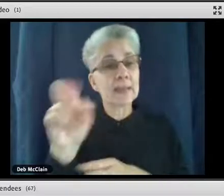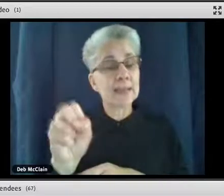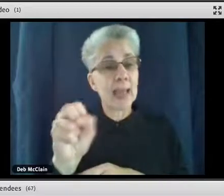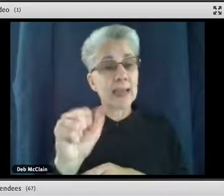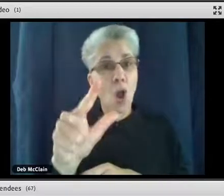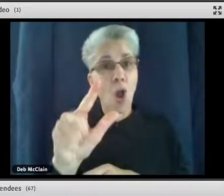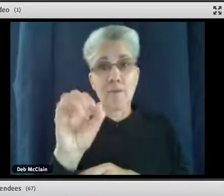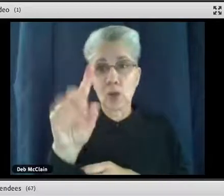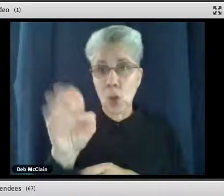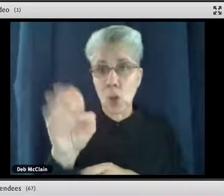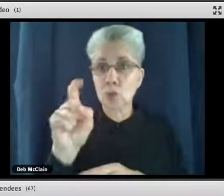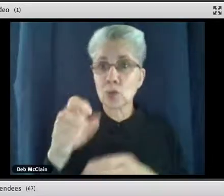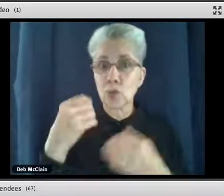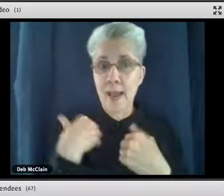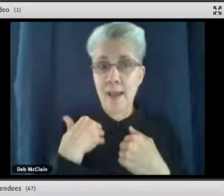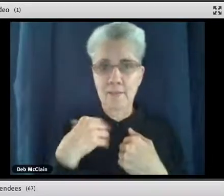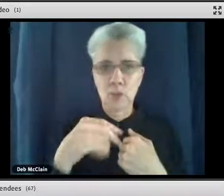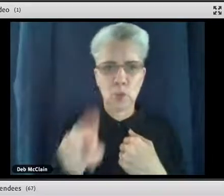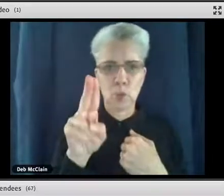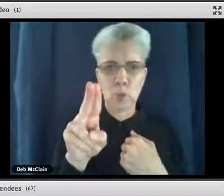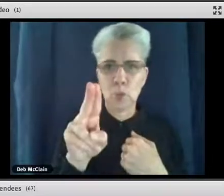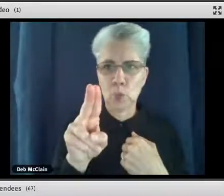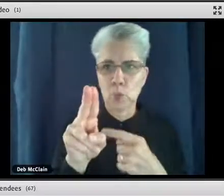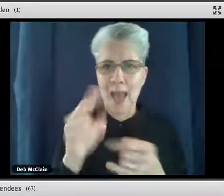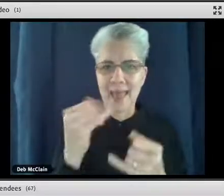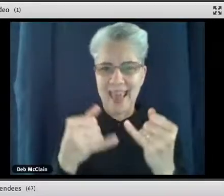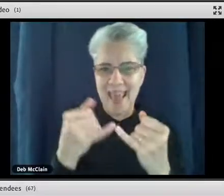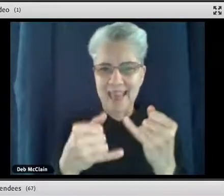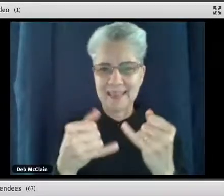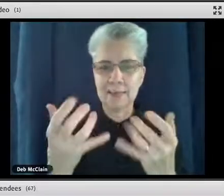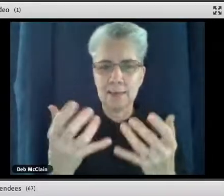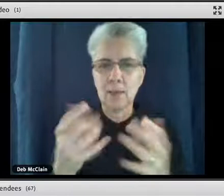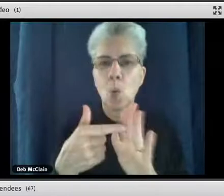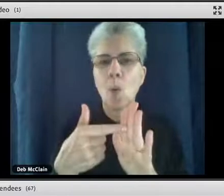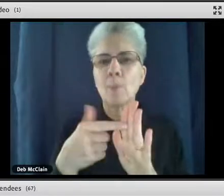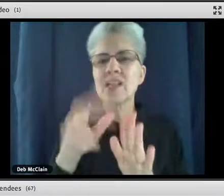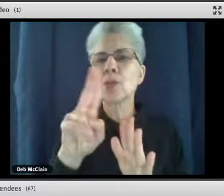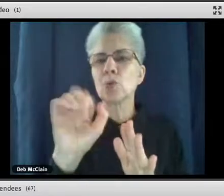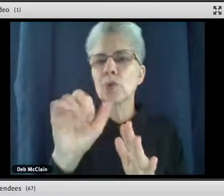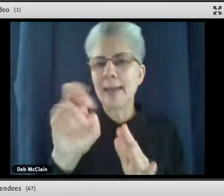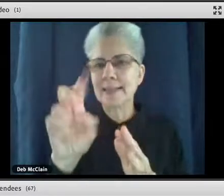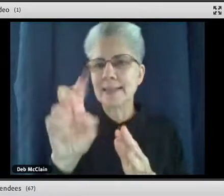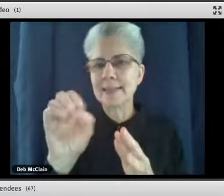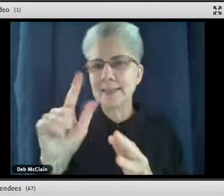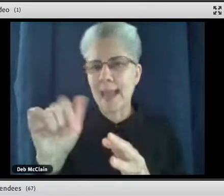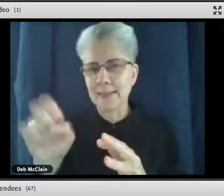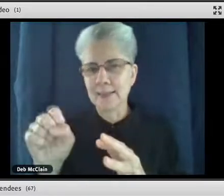And in the United States at least, all of the code should have "u" at the end